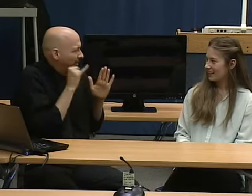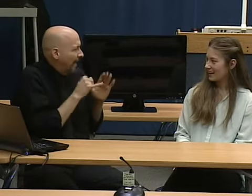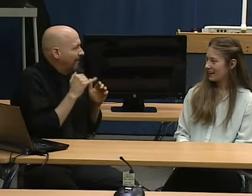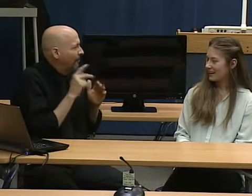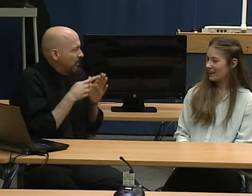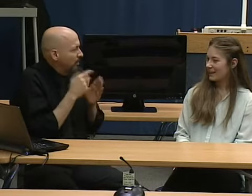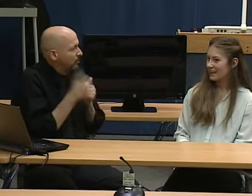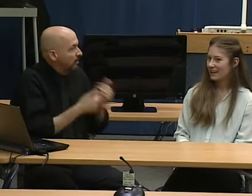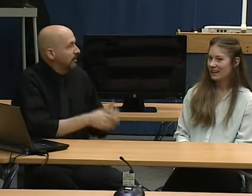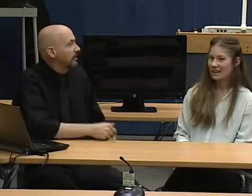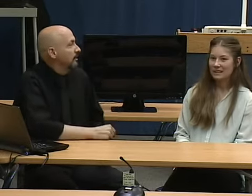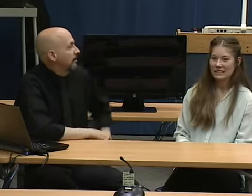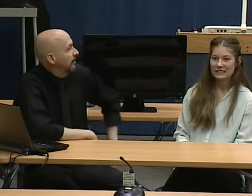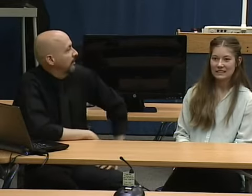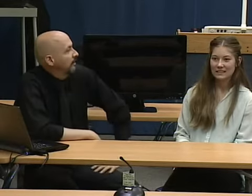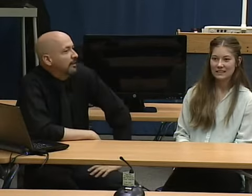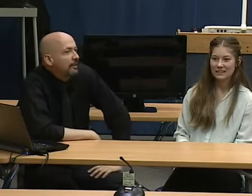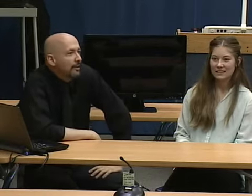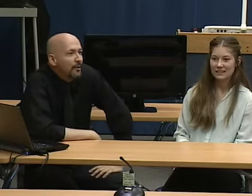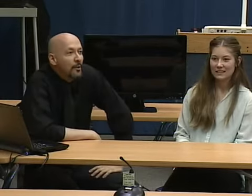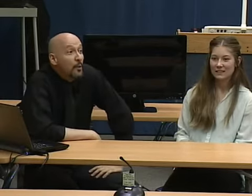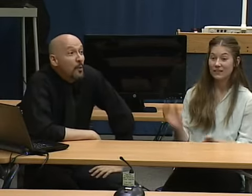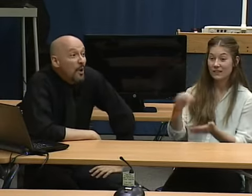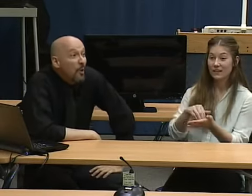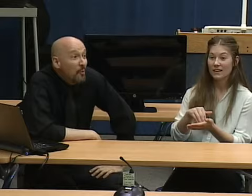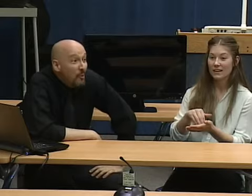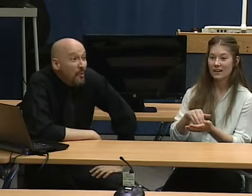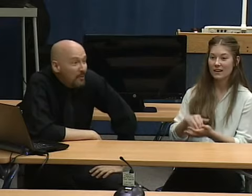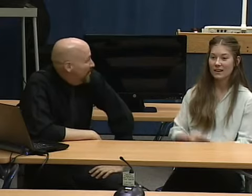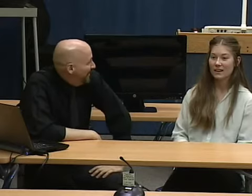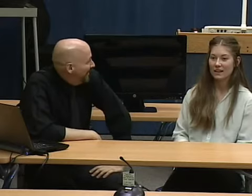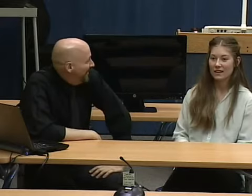What's the name of that specific phonological process? Again?